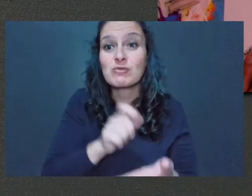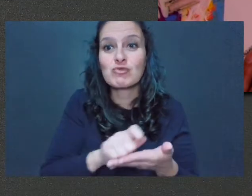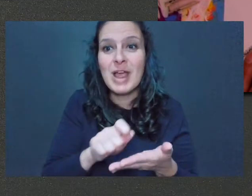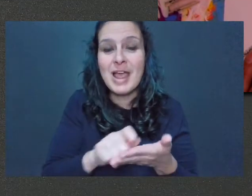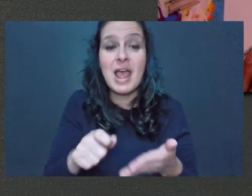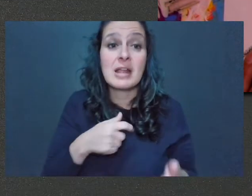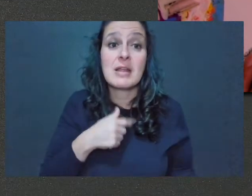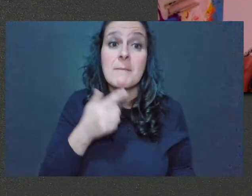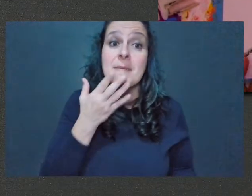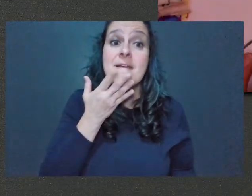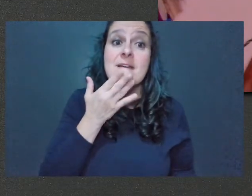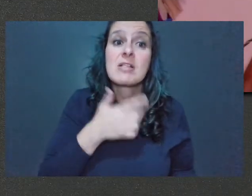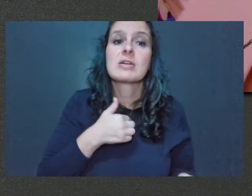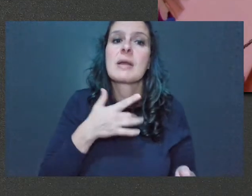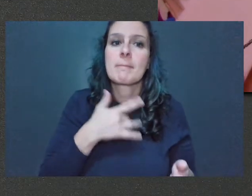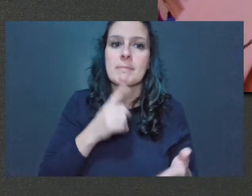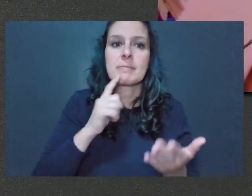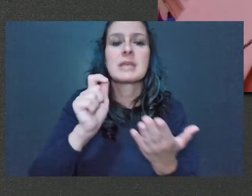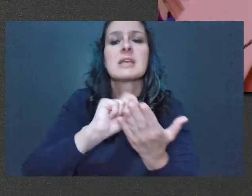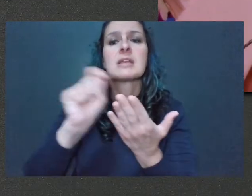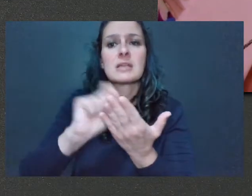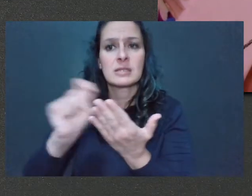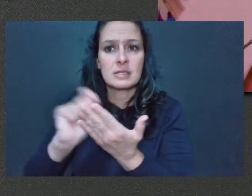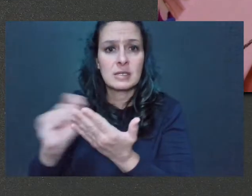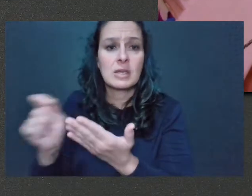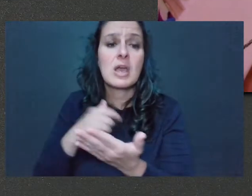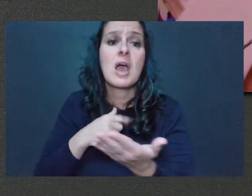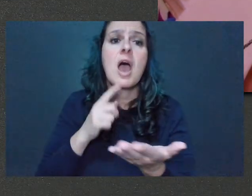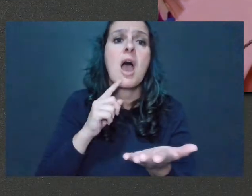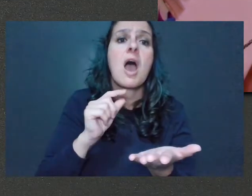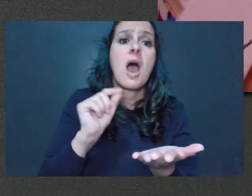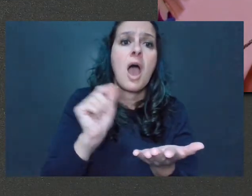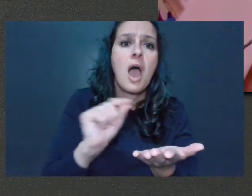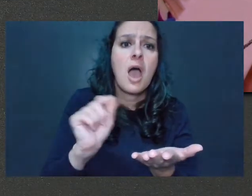And when I color, I do overlapping crayon marks like this.